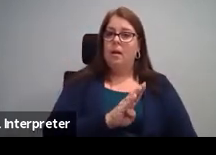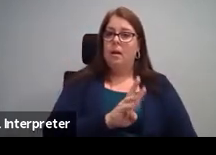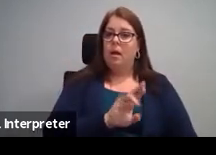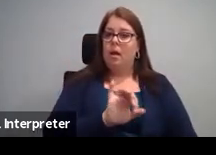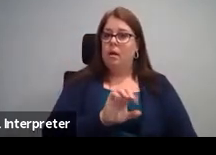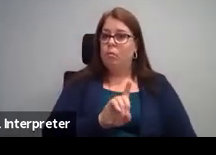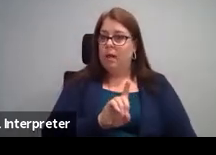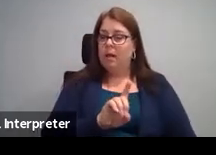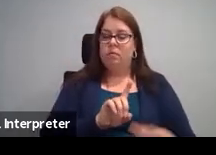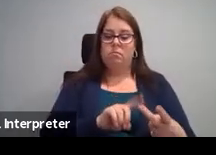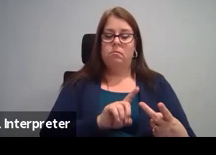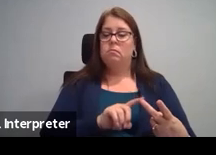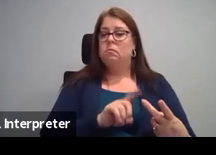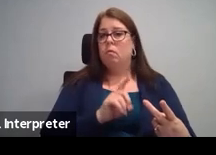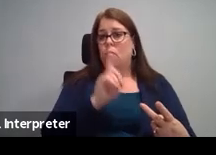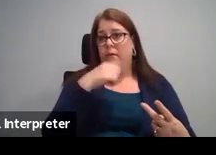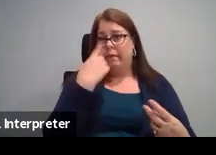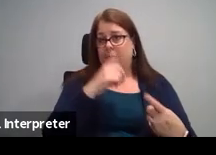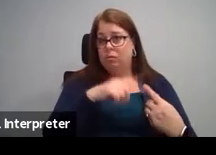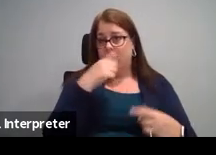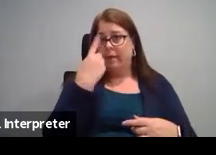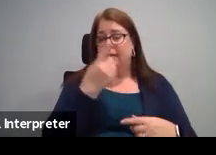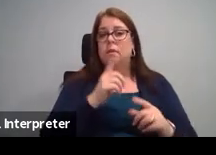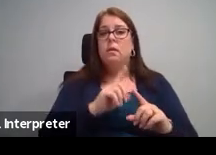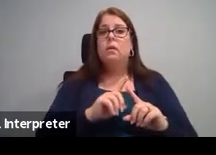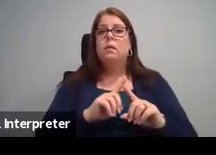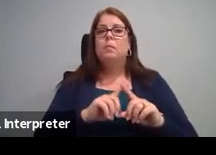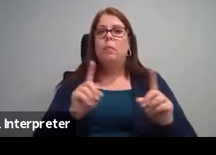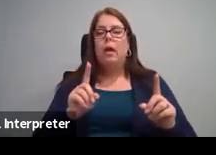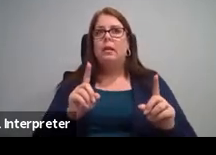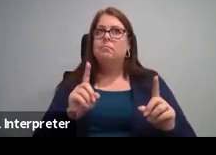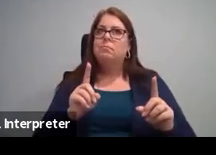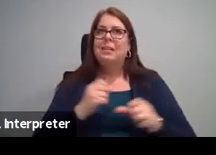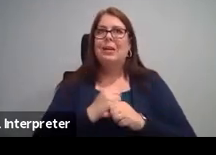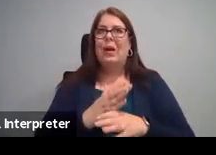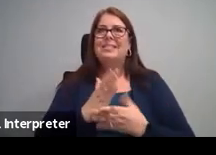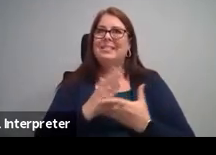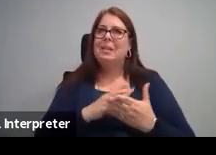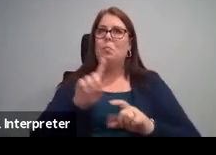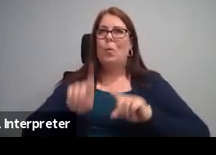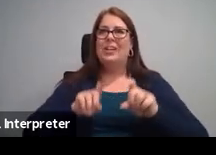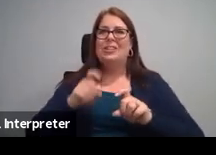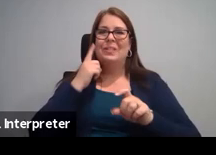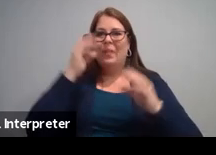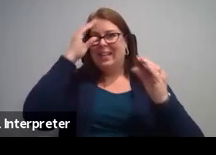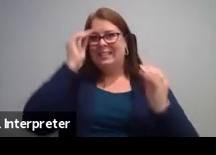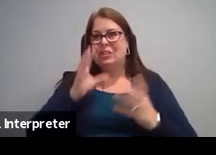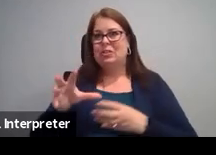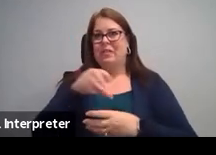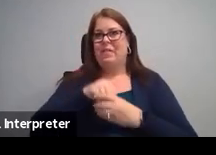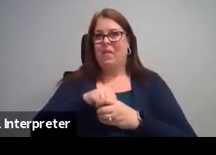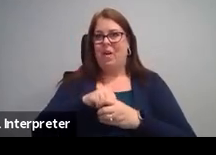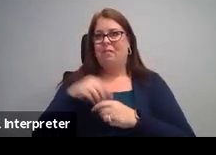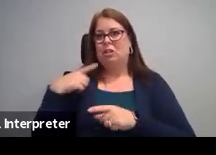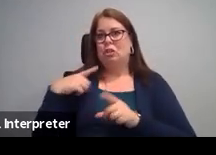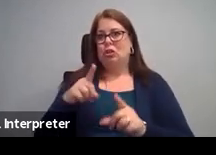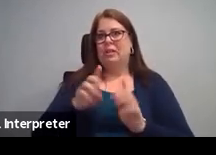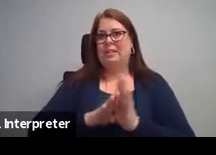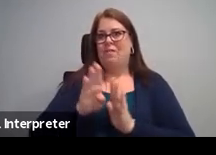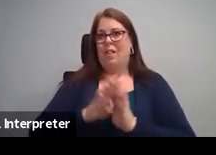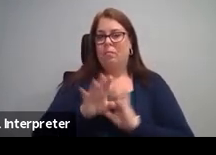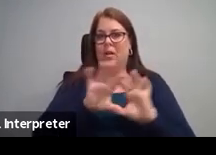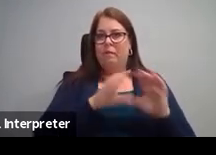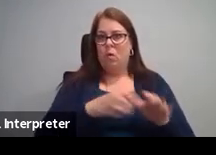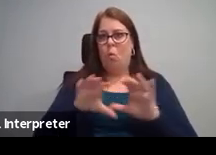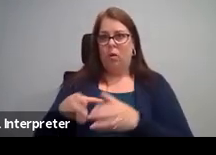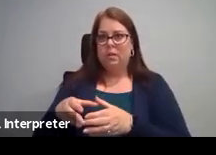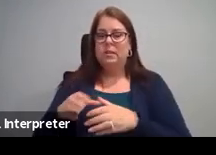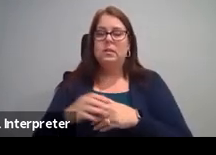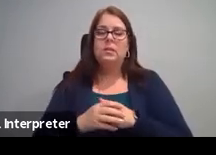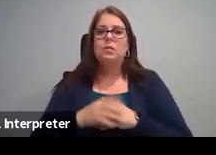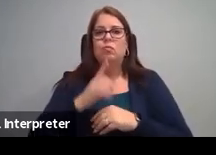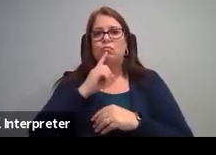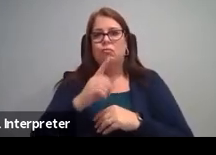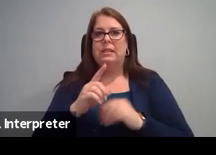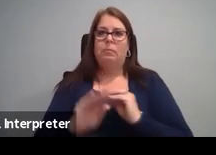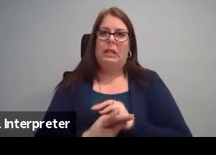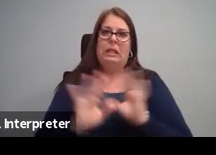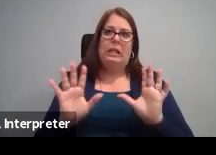Laurie Arnold: Are minor but they do bring up a lot of questions for the teachers involved in in the process of developing those courses, how much content and really clarifying exactly what all needs to be communicated through that platform.